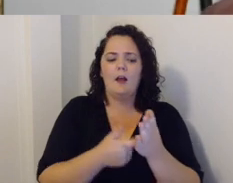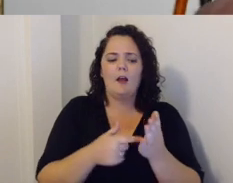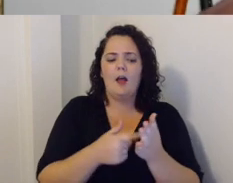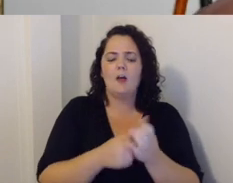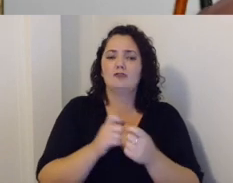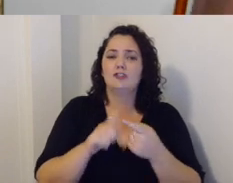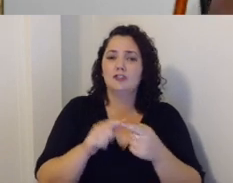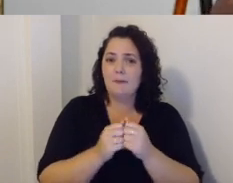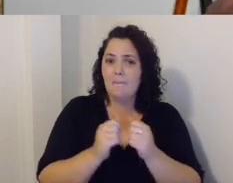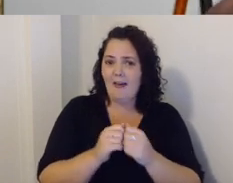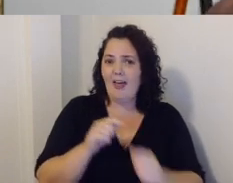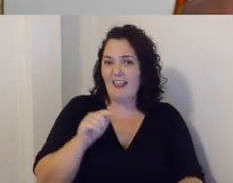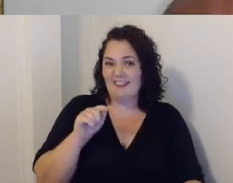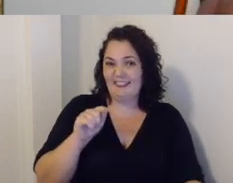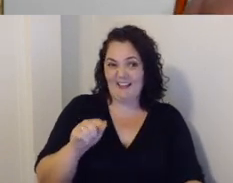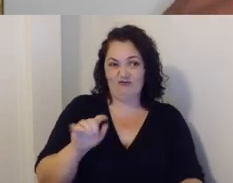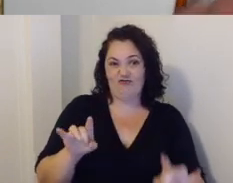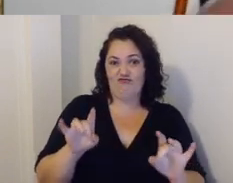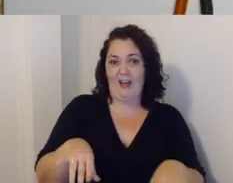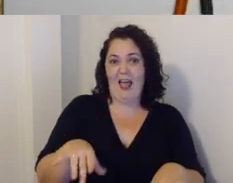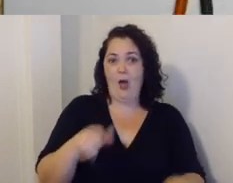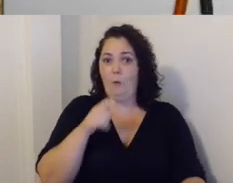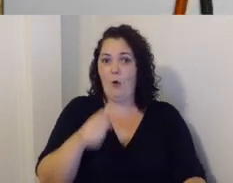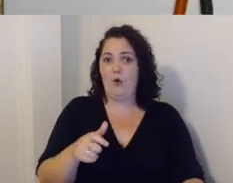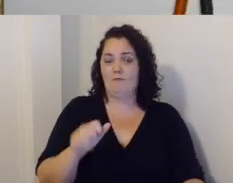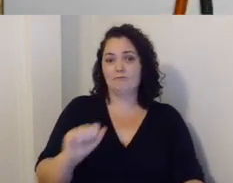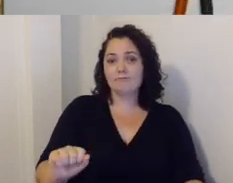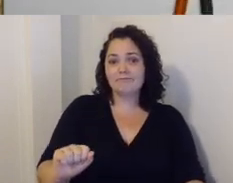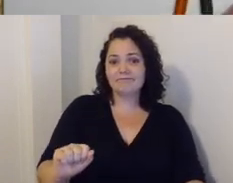for white drawing paper, that's all it means okay so whenever you see cartridge, that's just